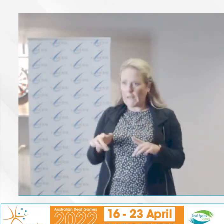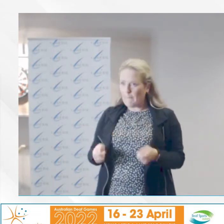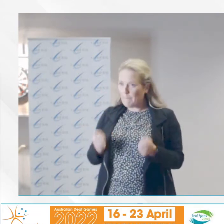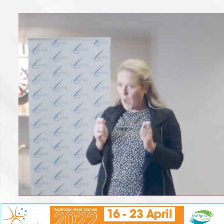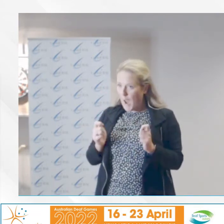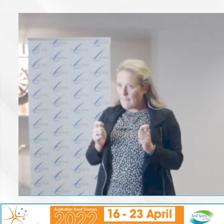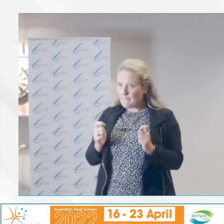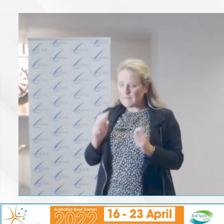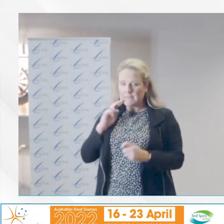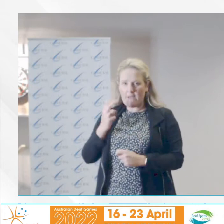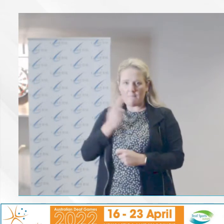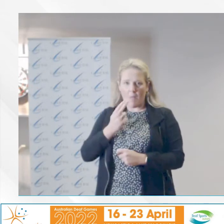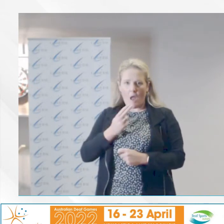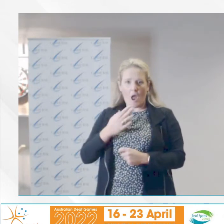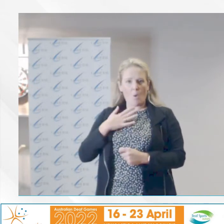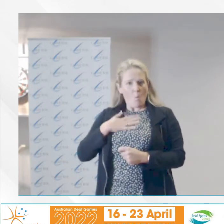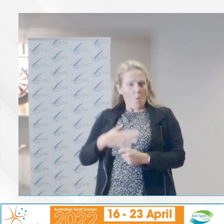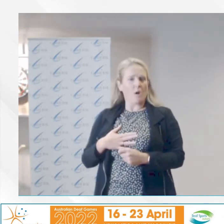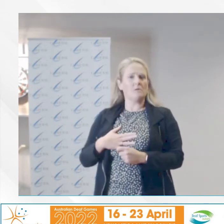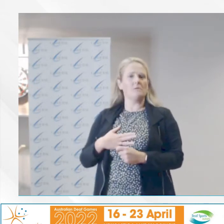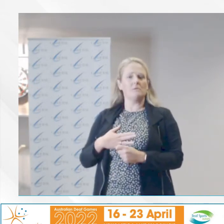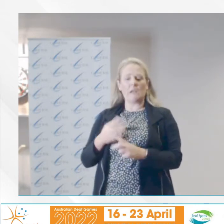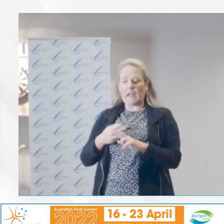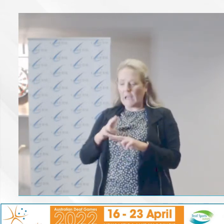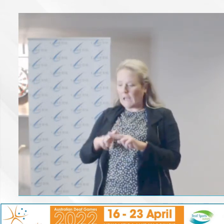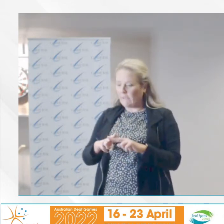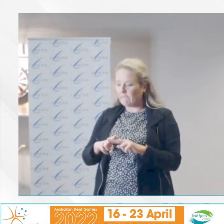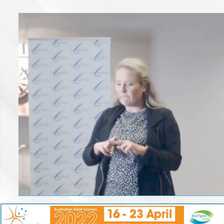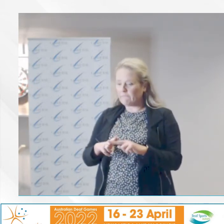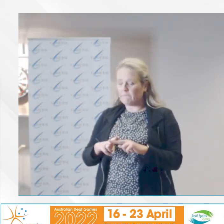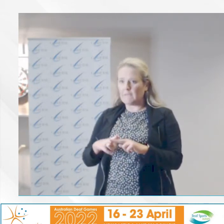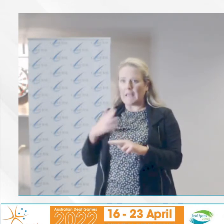participants so we haven't really brought up anything about deaf-blind